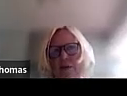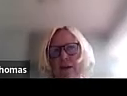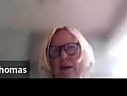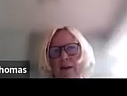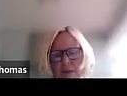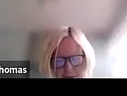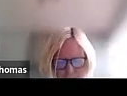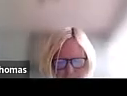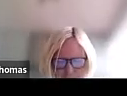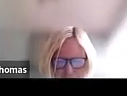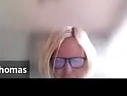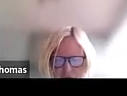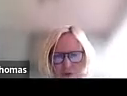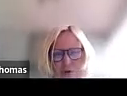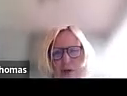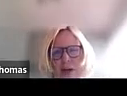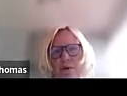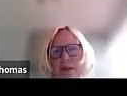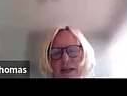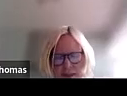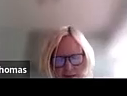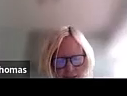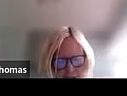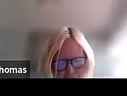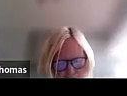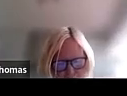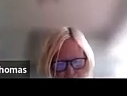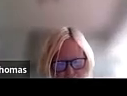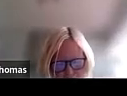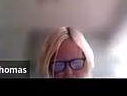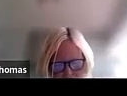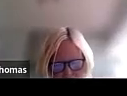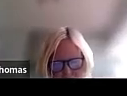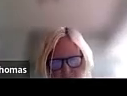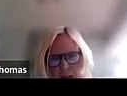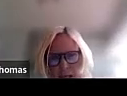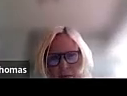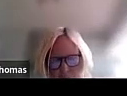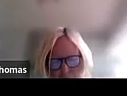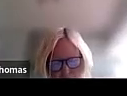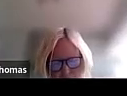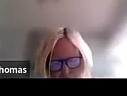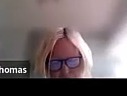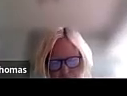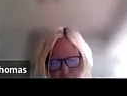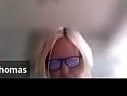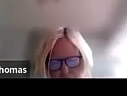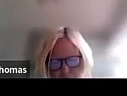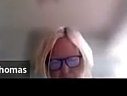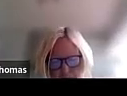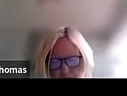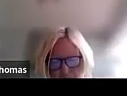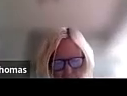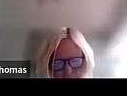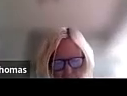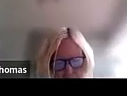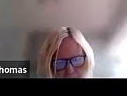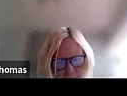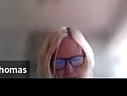Liz.Thomas: the impacts of trauma and repeated sexual violence. Many of the women that we're working with are in very unsafe relationships with